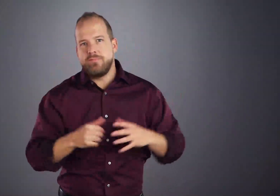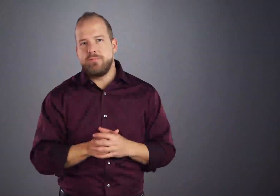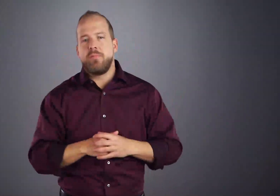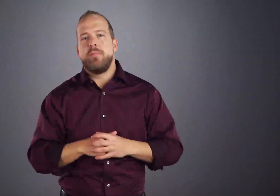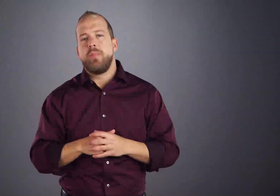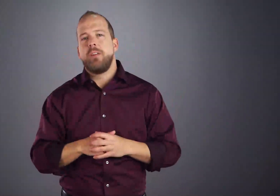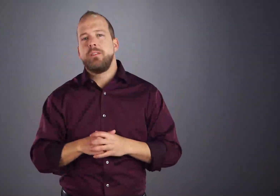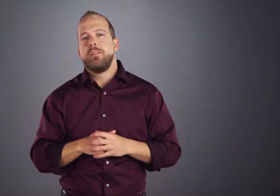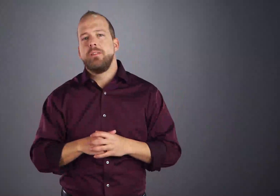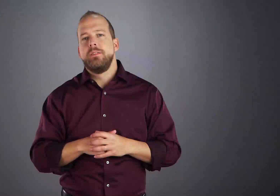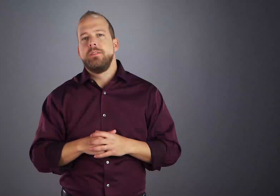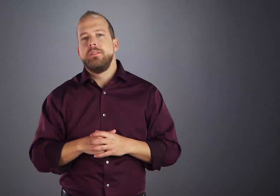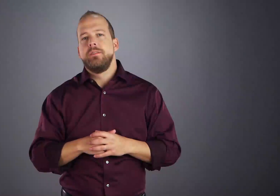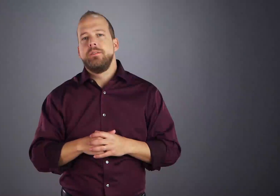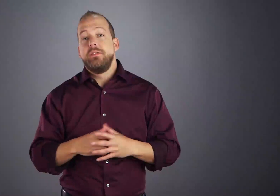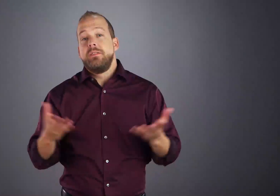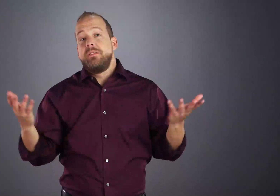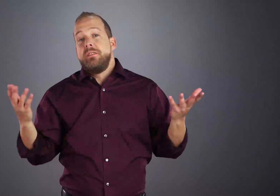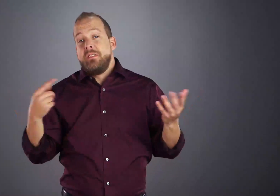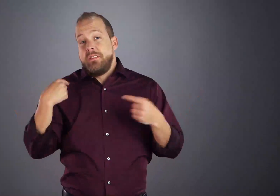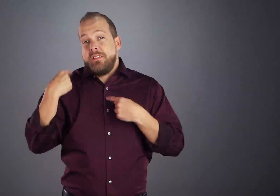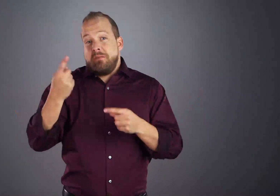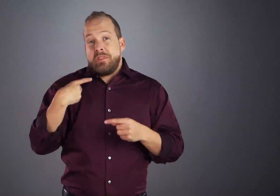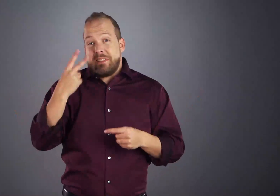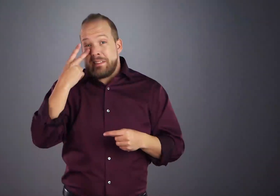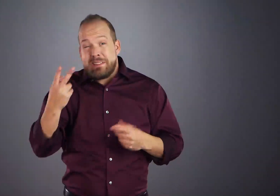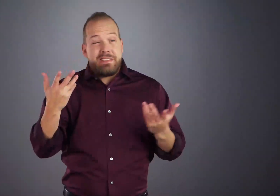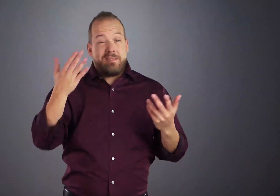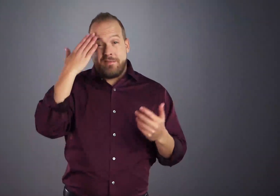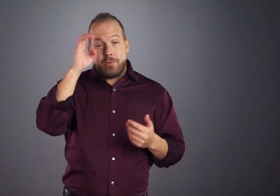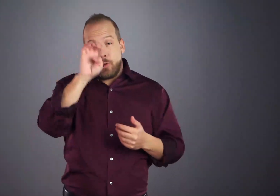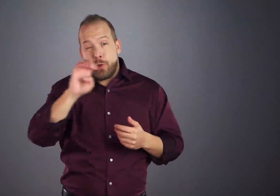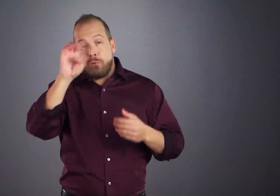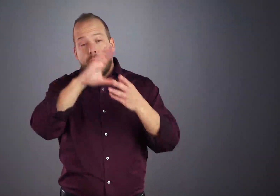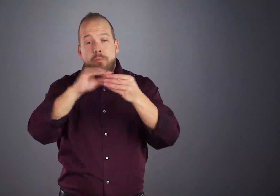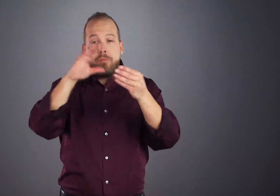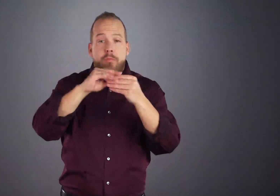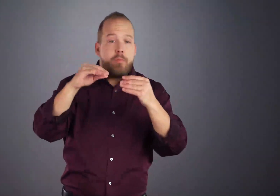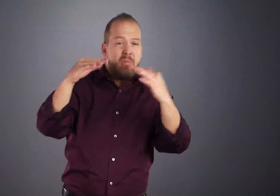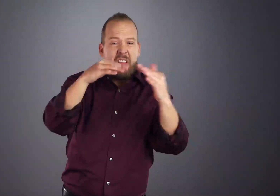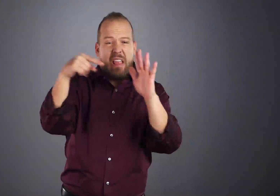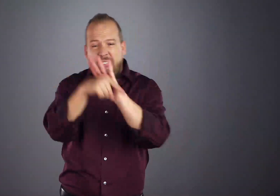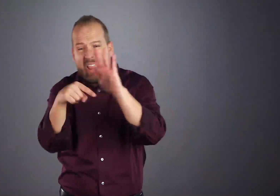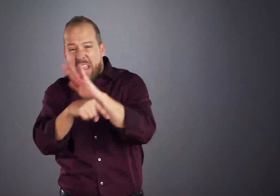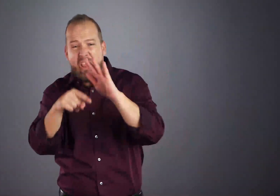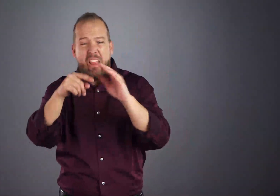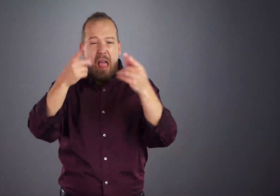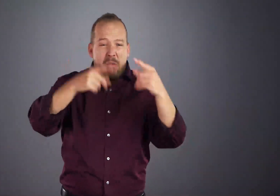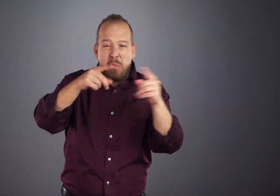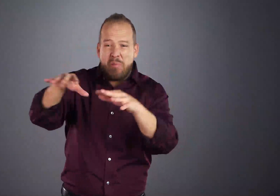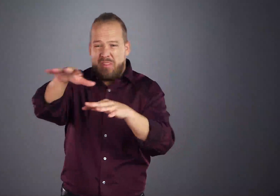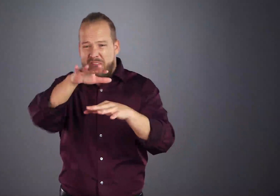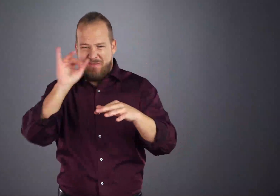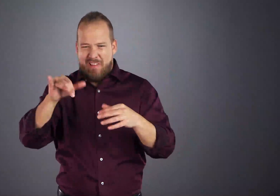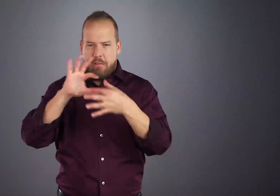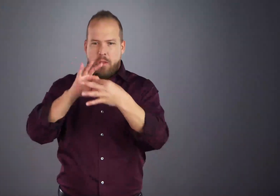Judging from what I had seen in Europe and since, the power of God in human affairs was negligible,